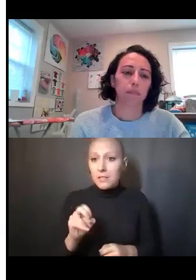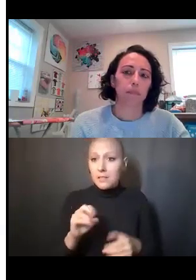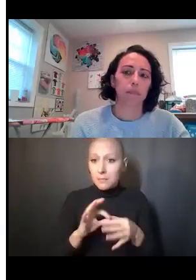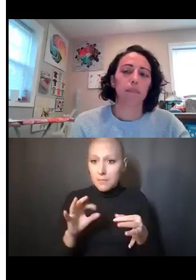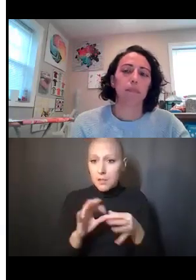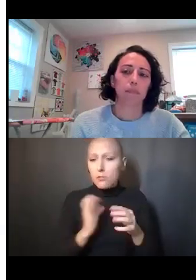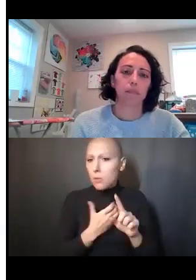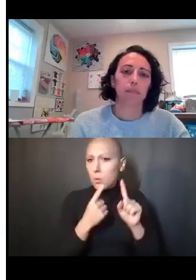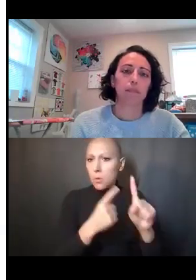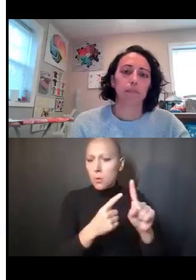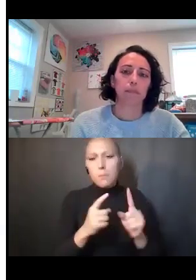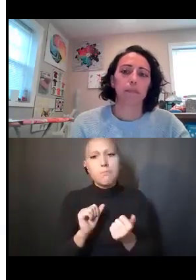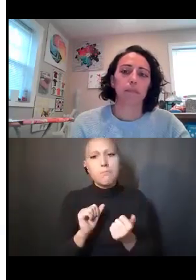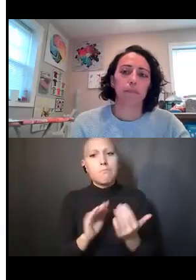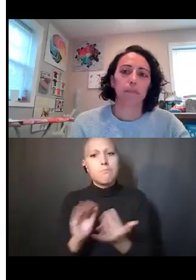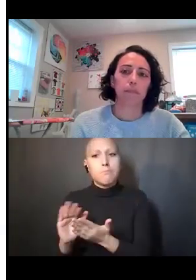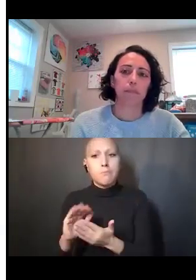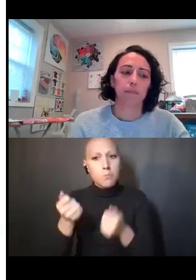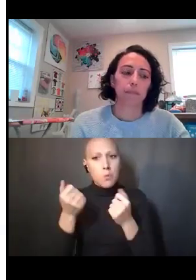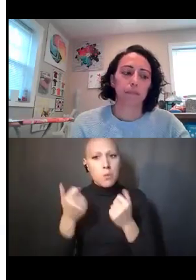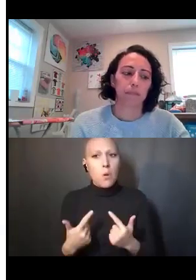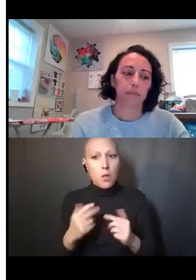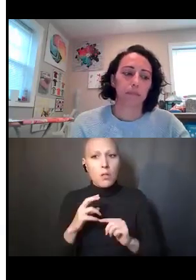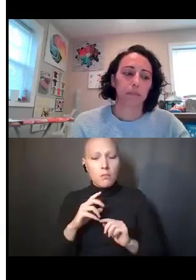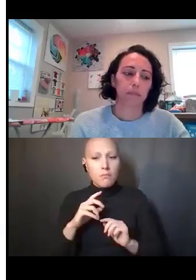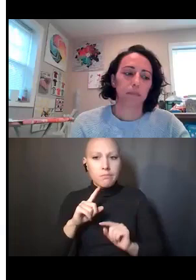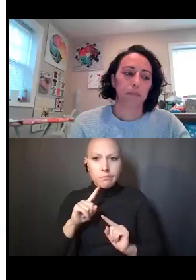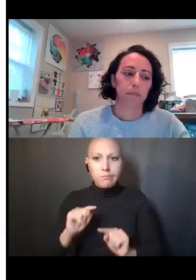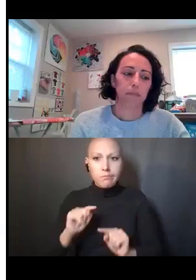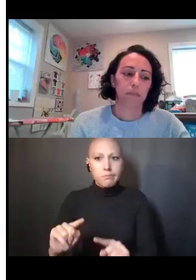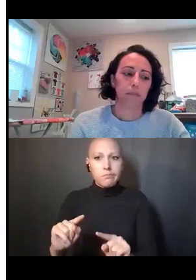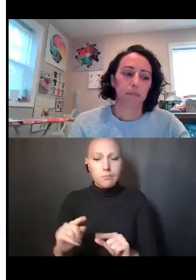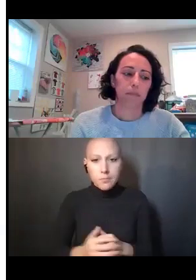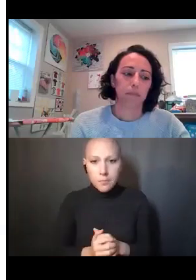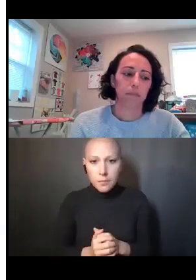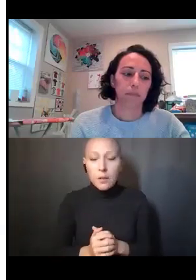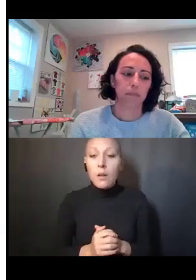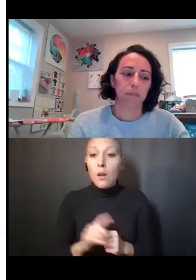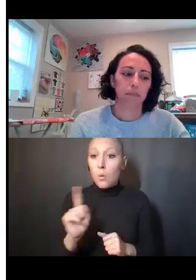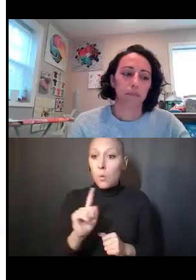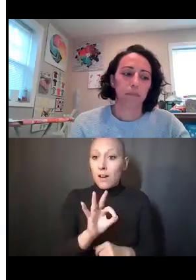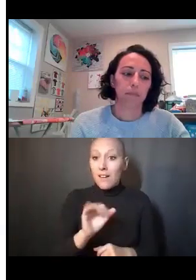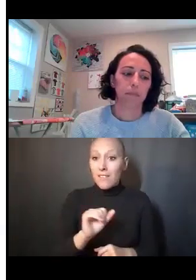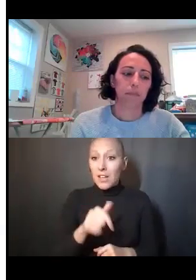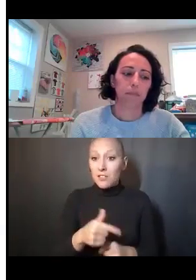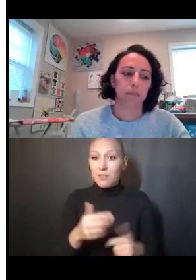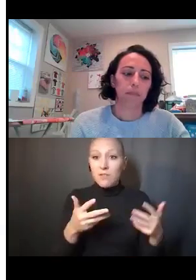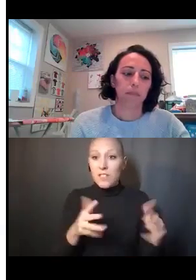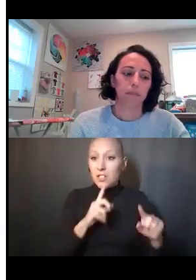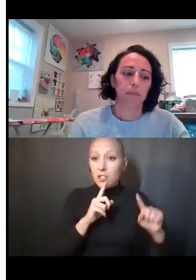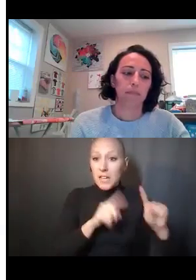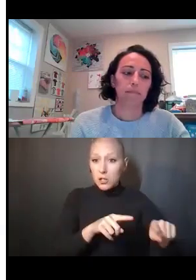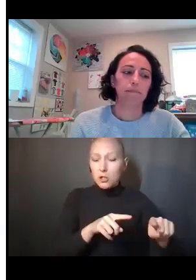and where we have addressed them in our FAQs we'll point you to the right place so that you have them.